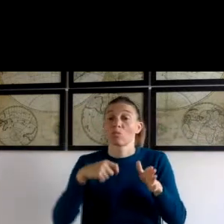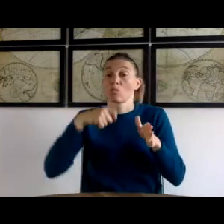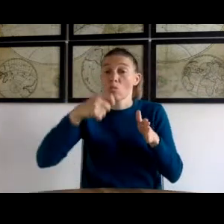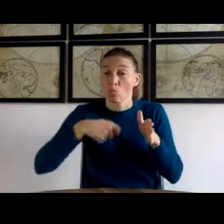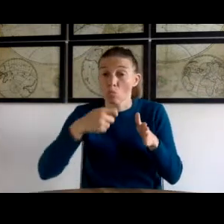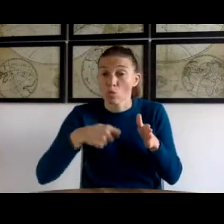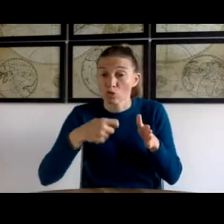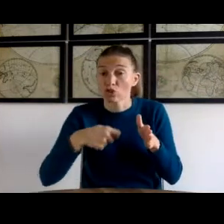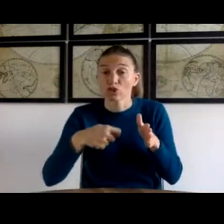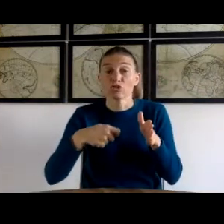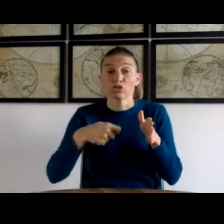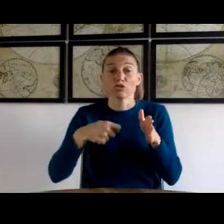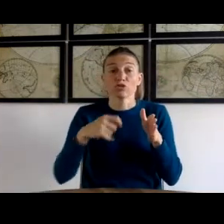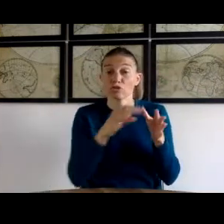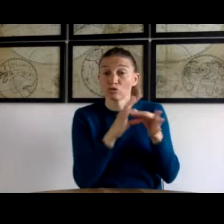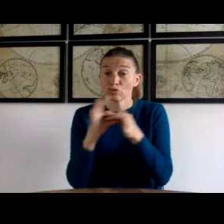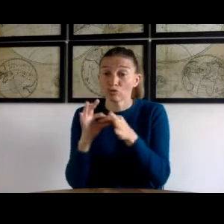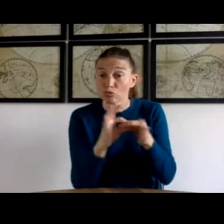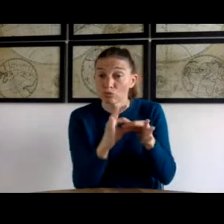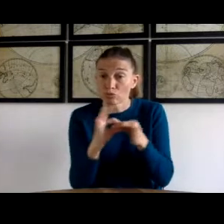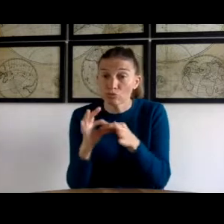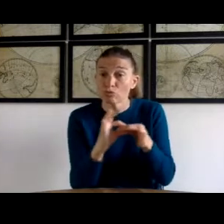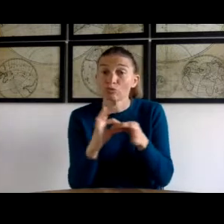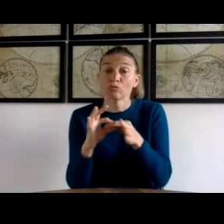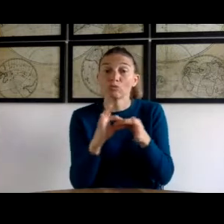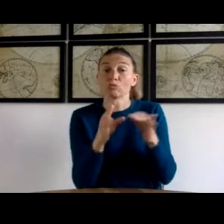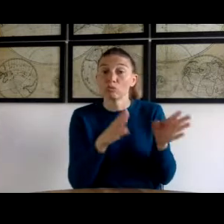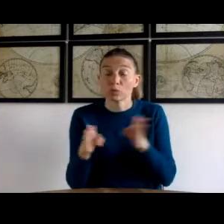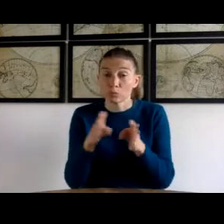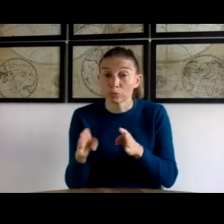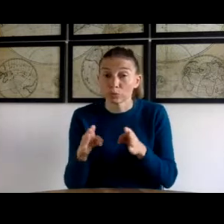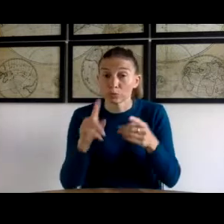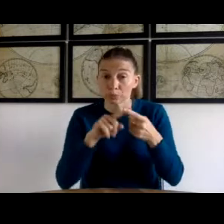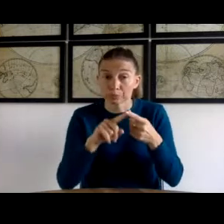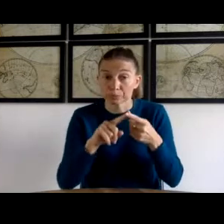A very key issue: the quality label, which will be, you might say,